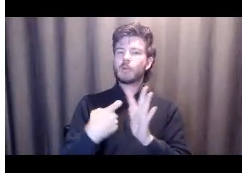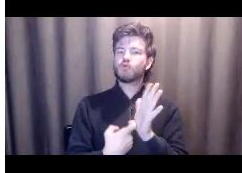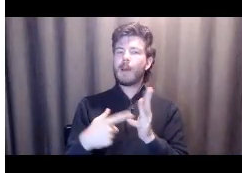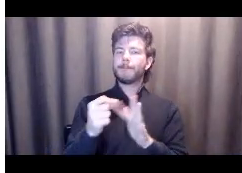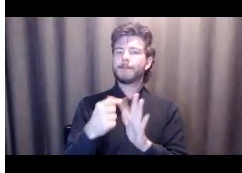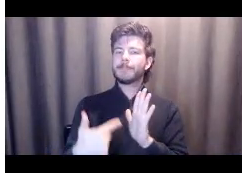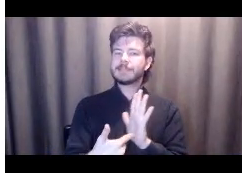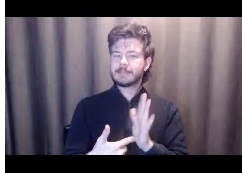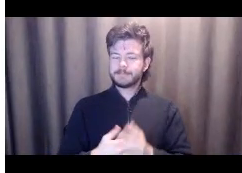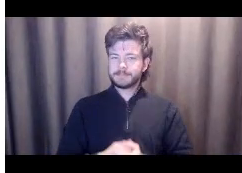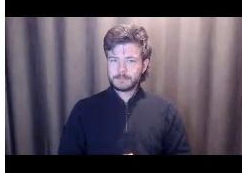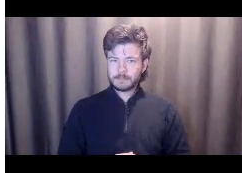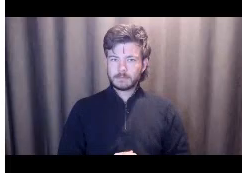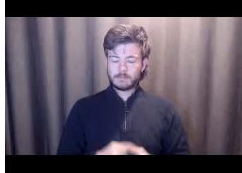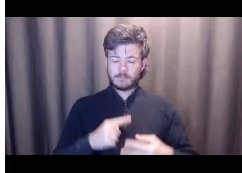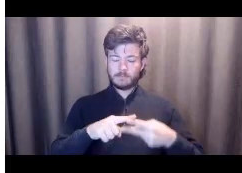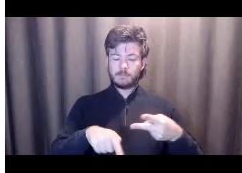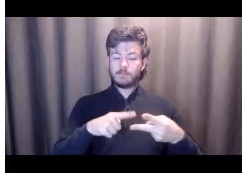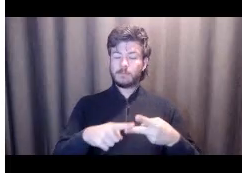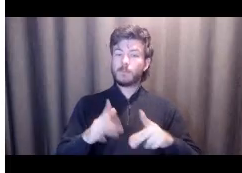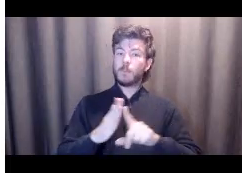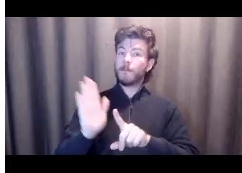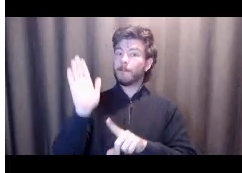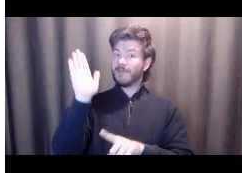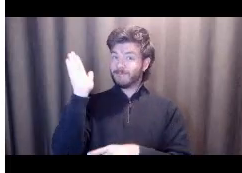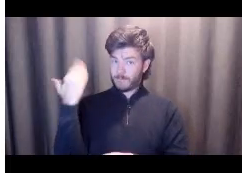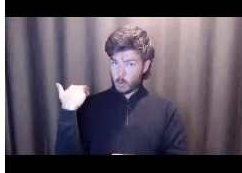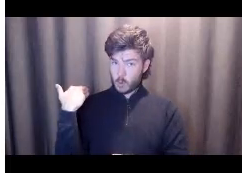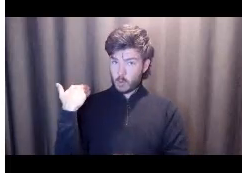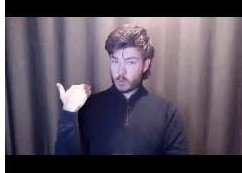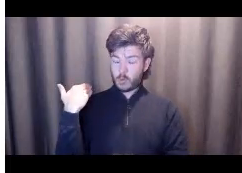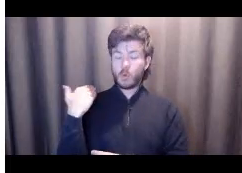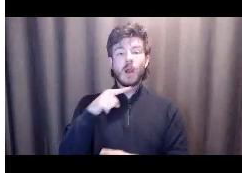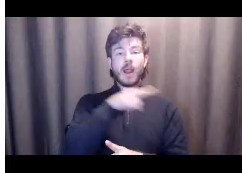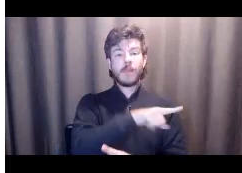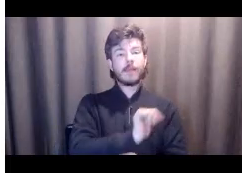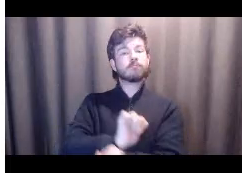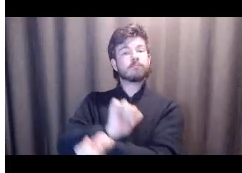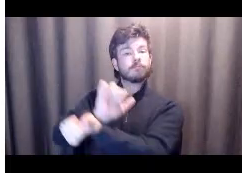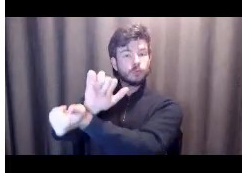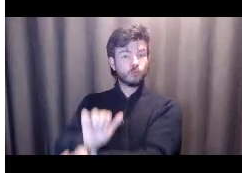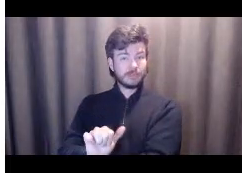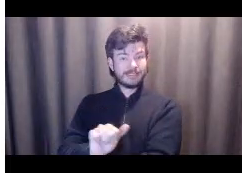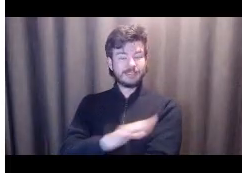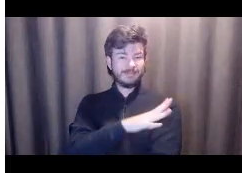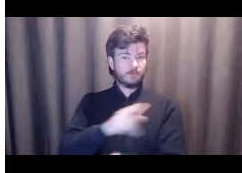of an offence that's been punishable by imprisonment for two years or more,